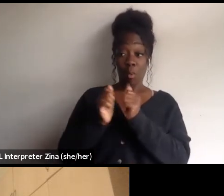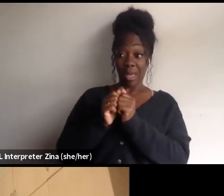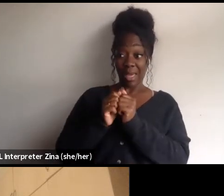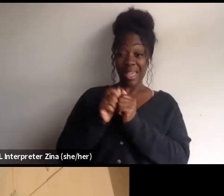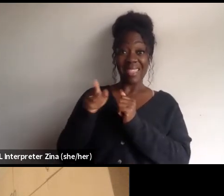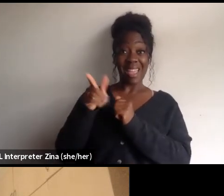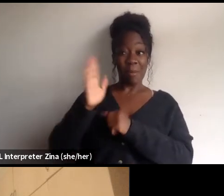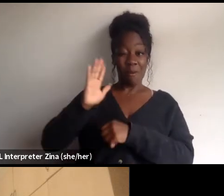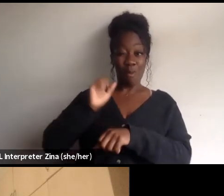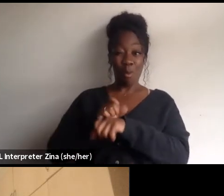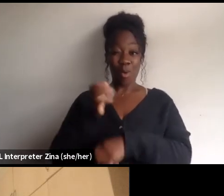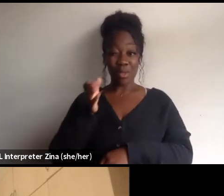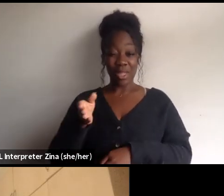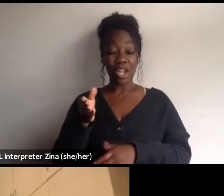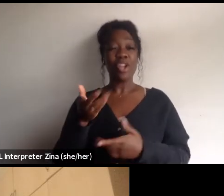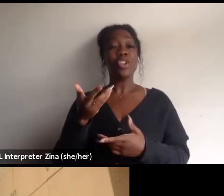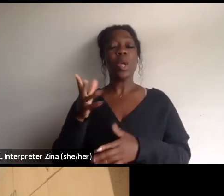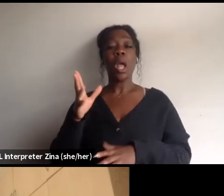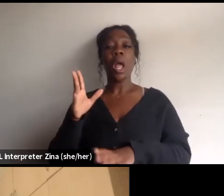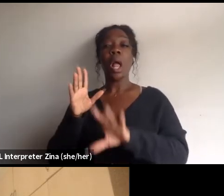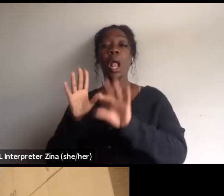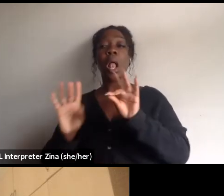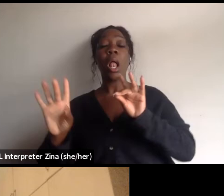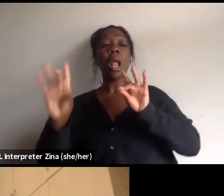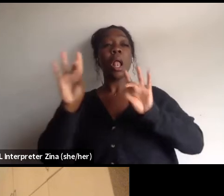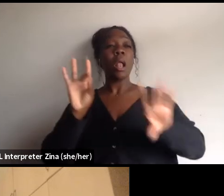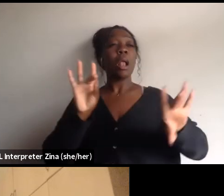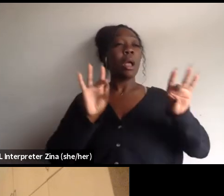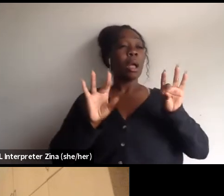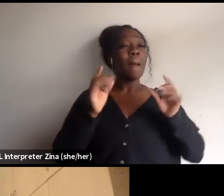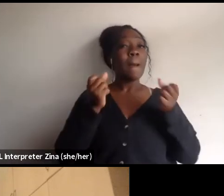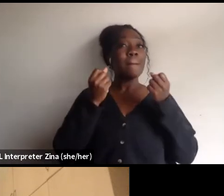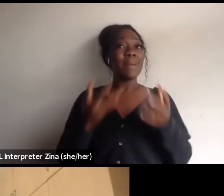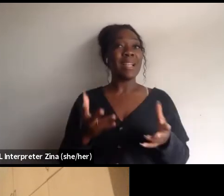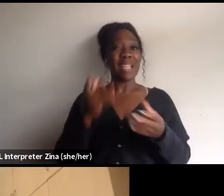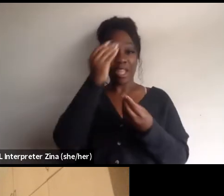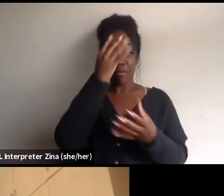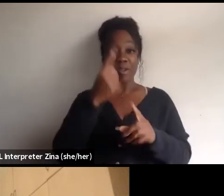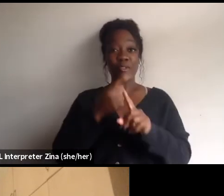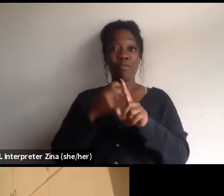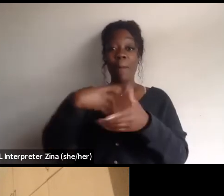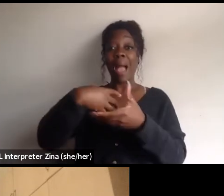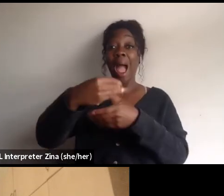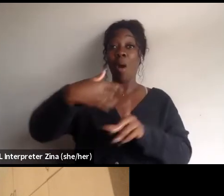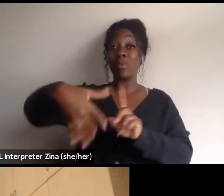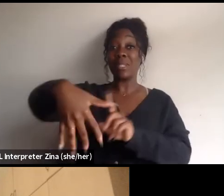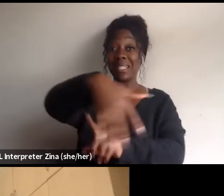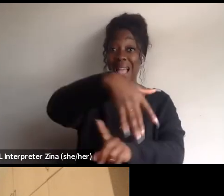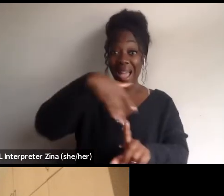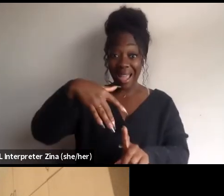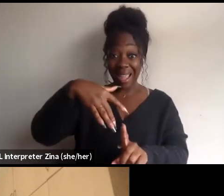because sometimes you get more information from the outside than when you actually within the organization because people outside they're more comfortable to talk